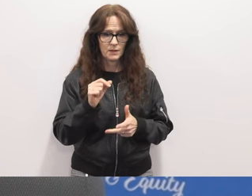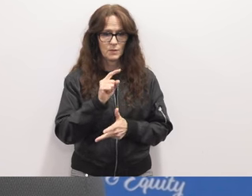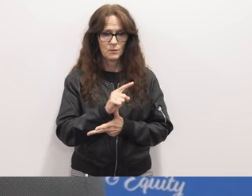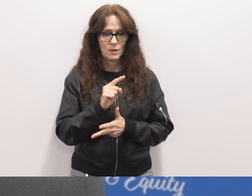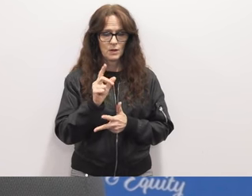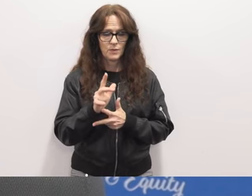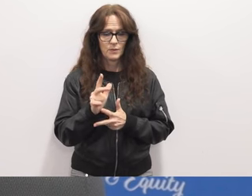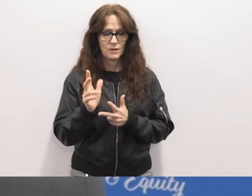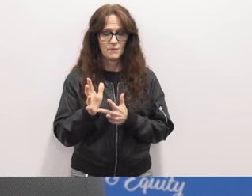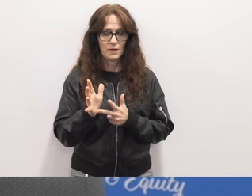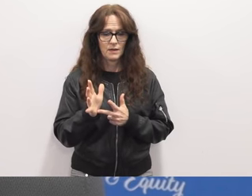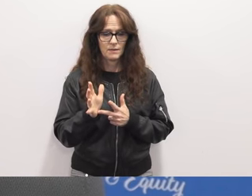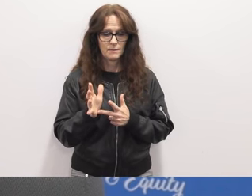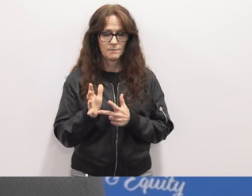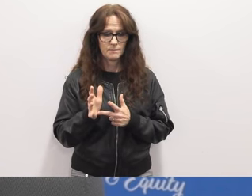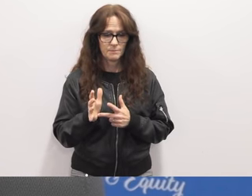Here's the thing,